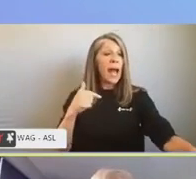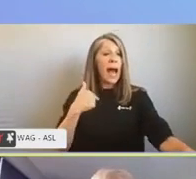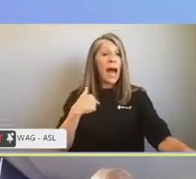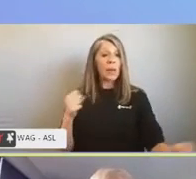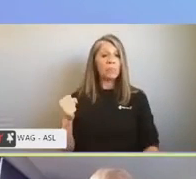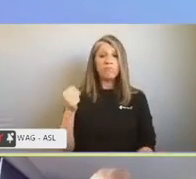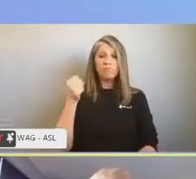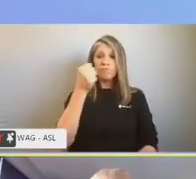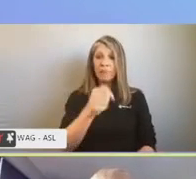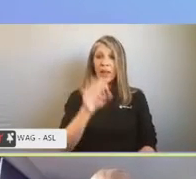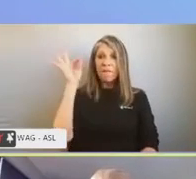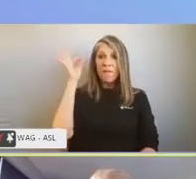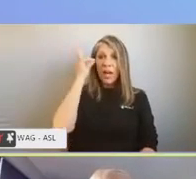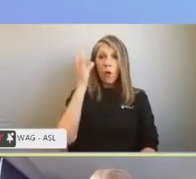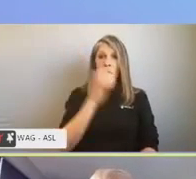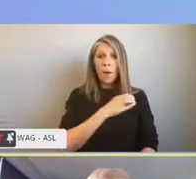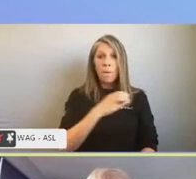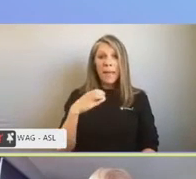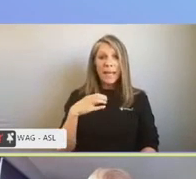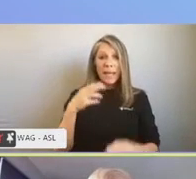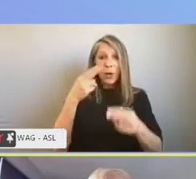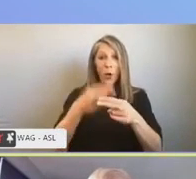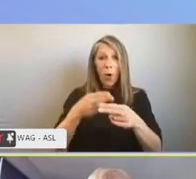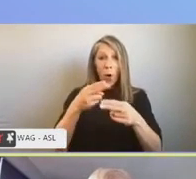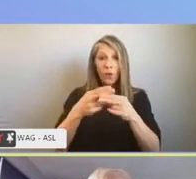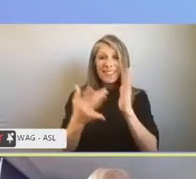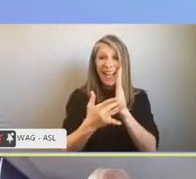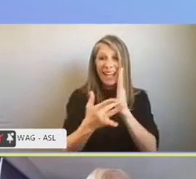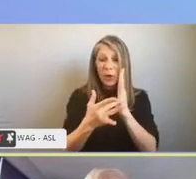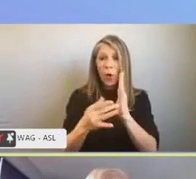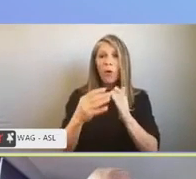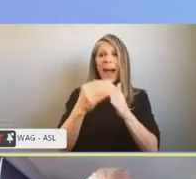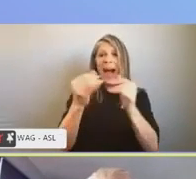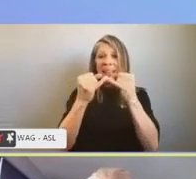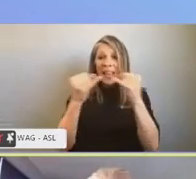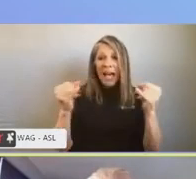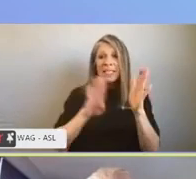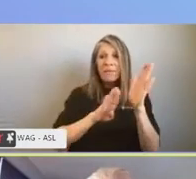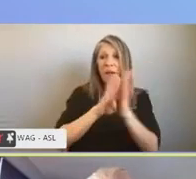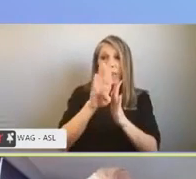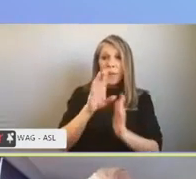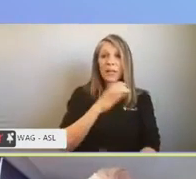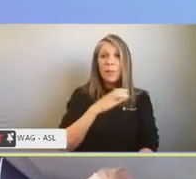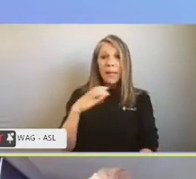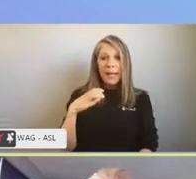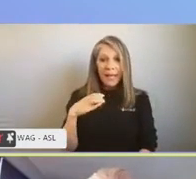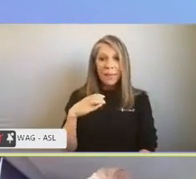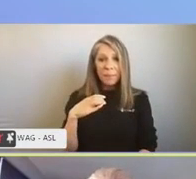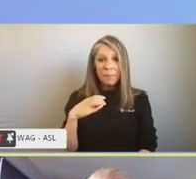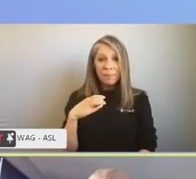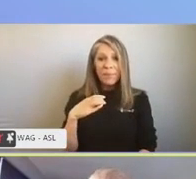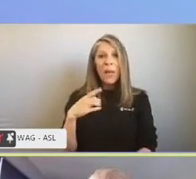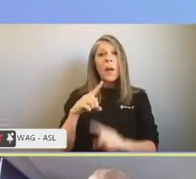between yes and no. In 2023, I got appointed to a federal committee called the